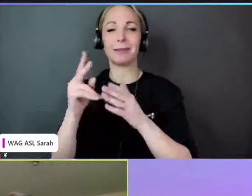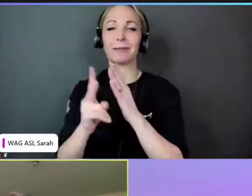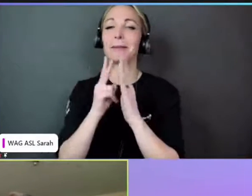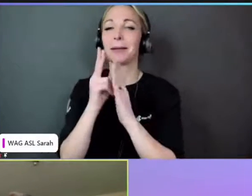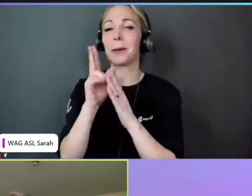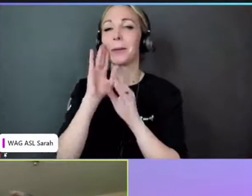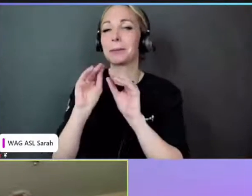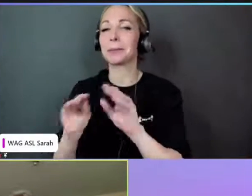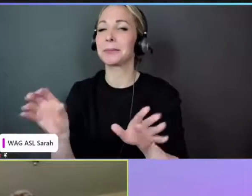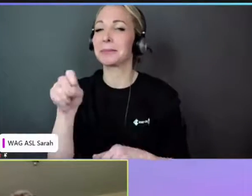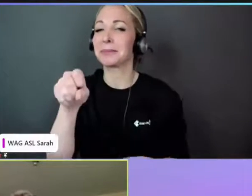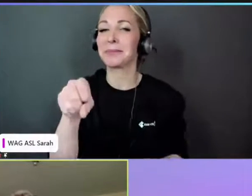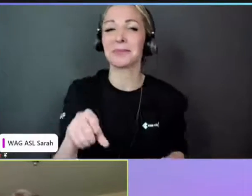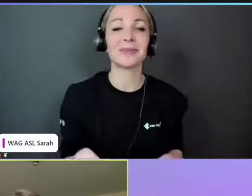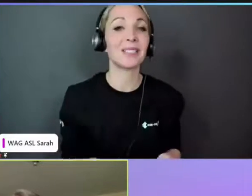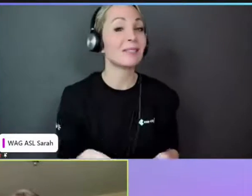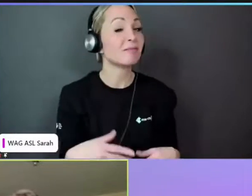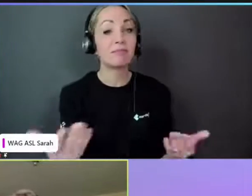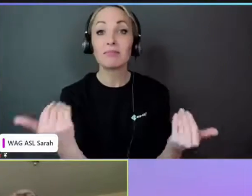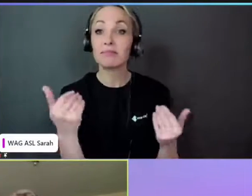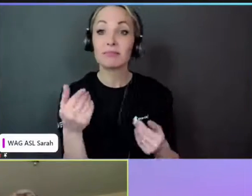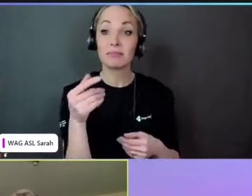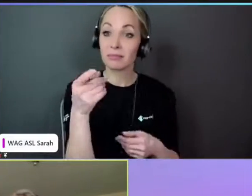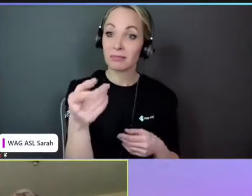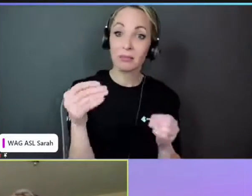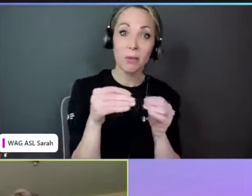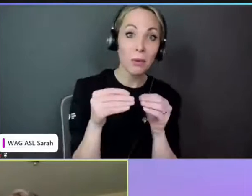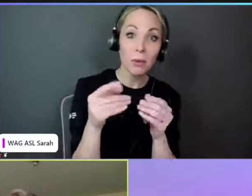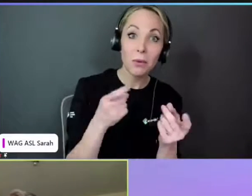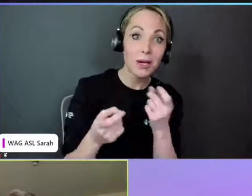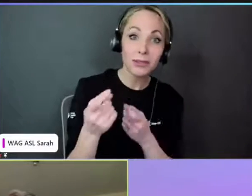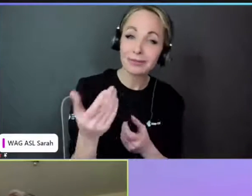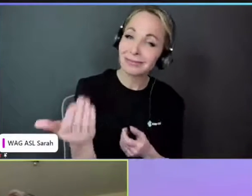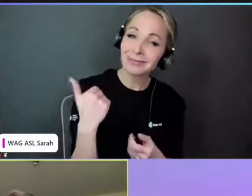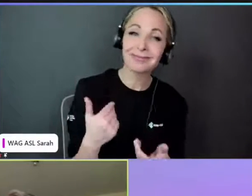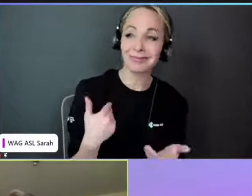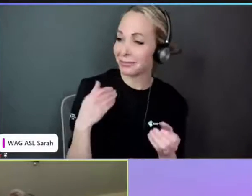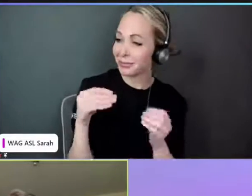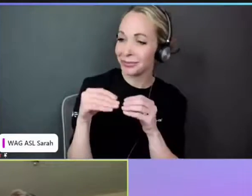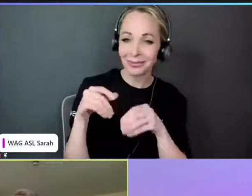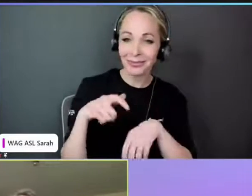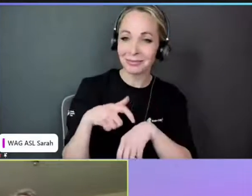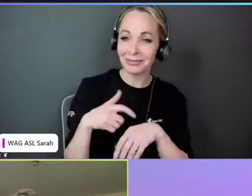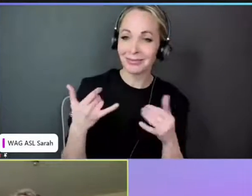Please, if you guys have any more questions, we're gonna have a lot more time than originally planned,